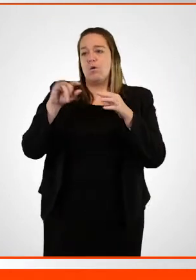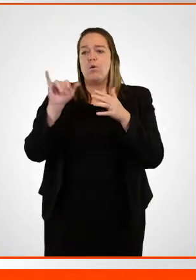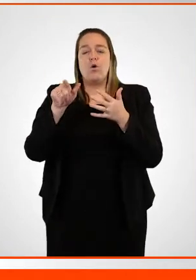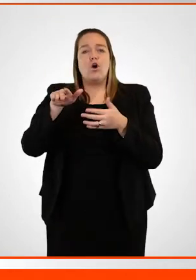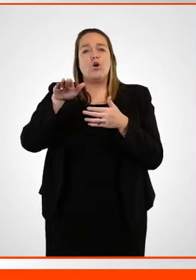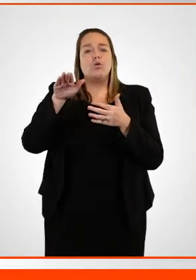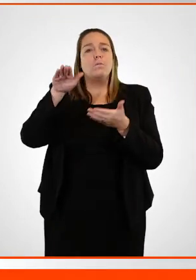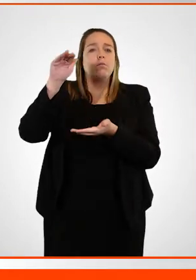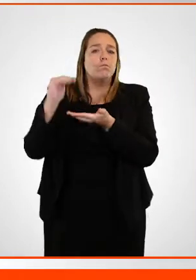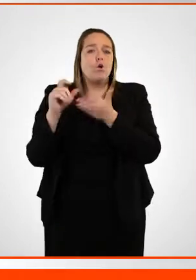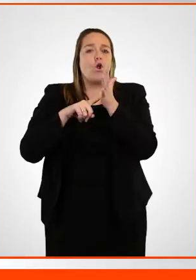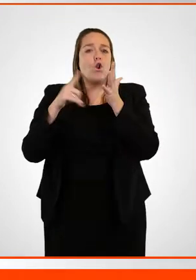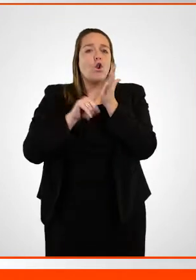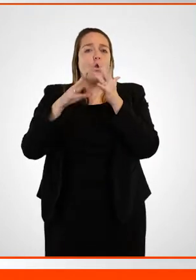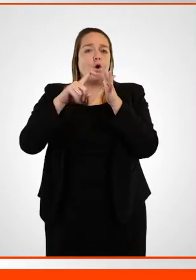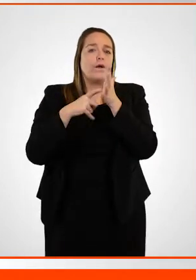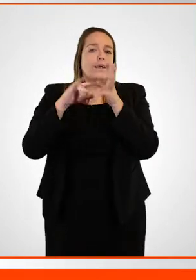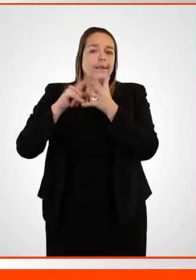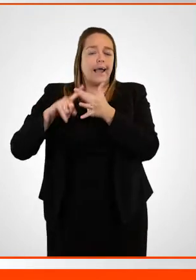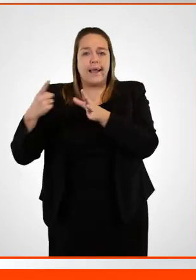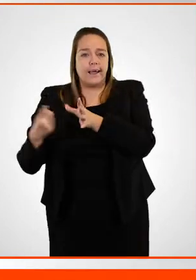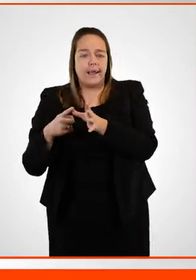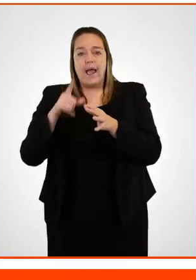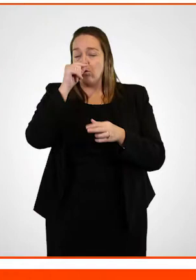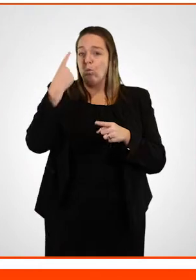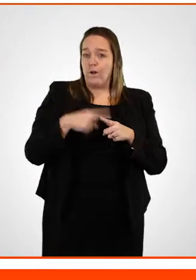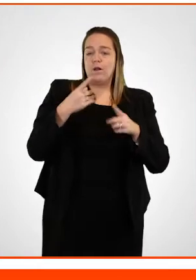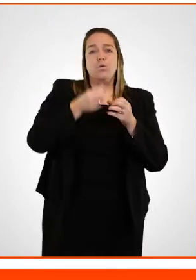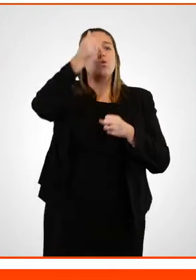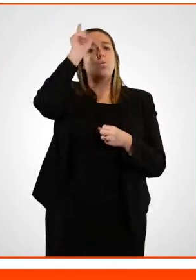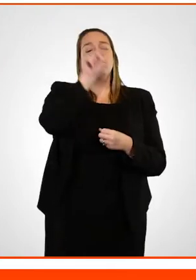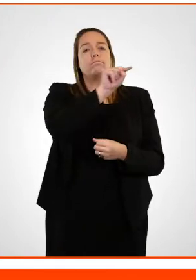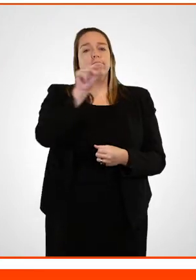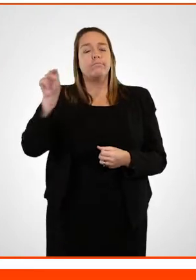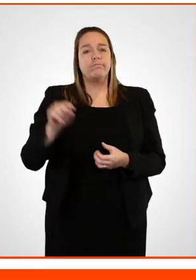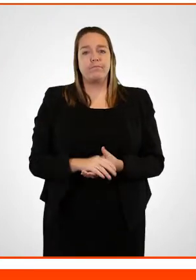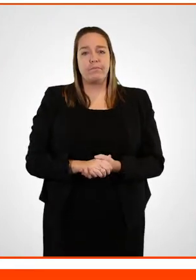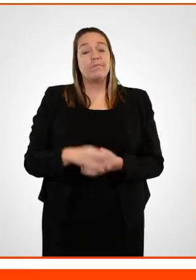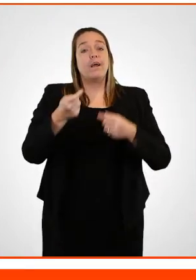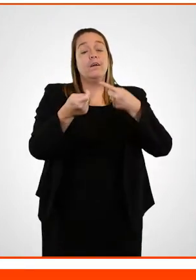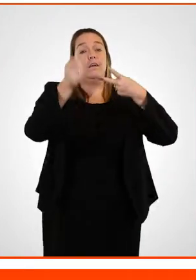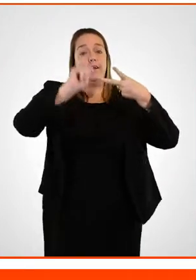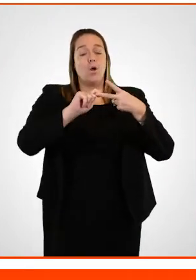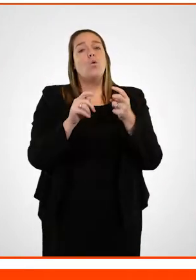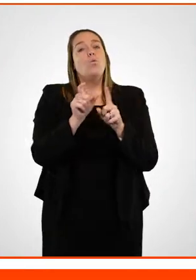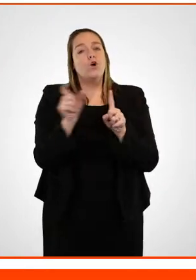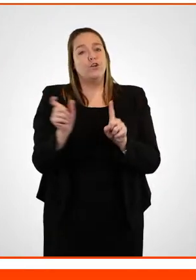and also trying to do it as quickly as possible. So then we move down and we work on words,